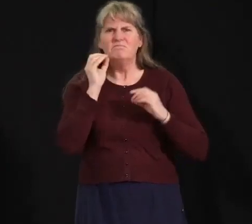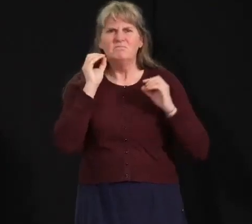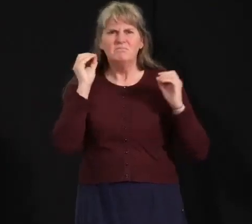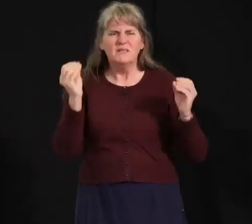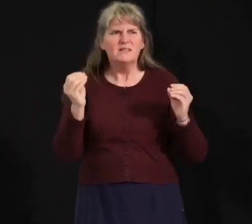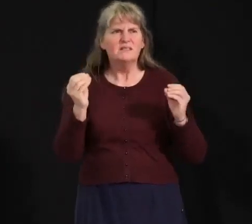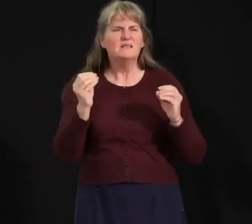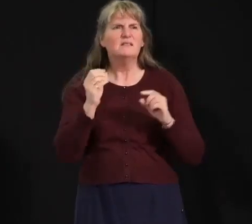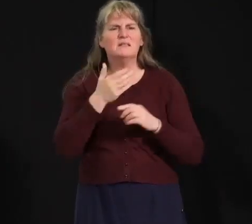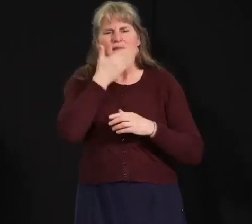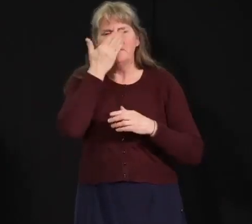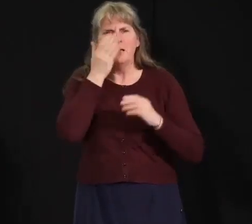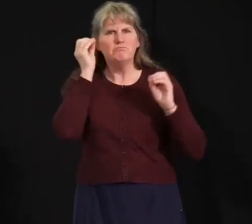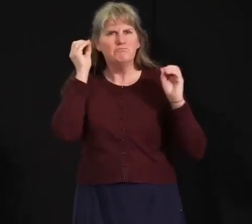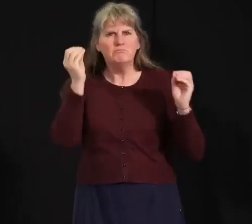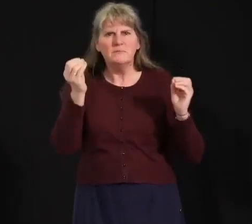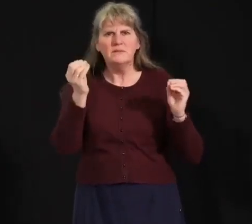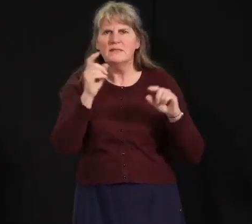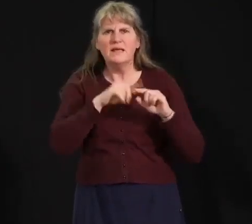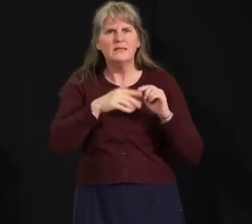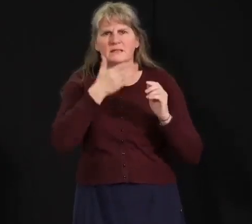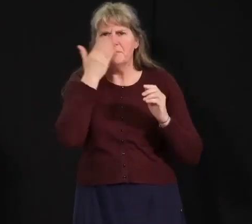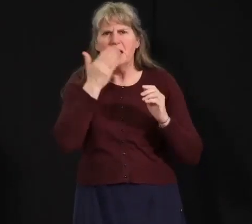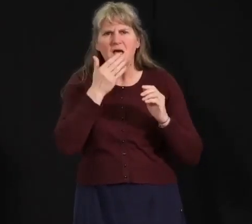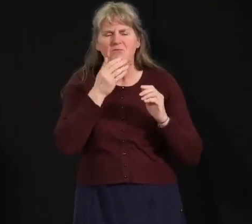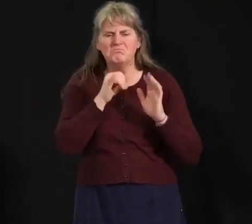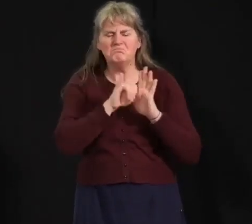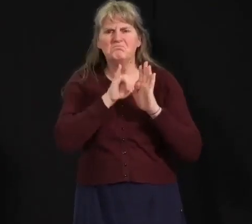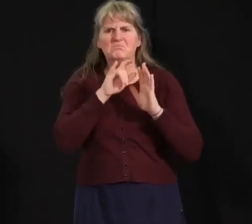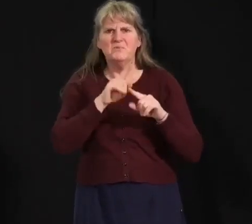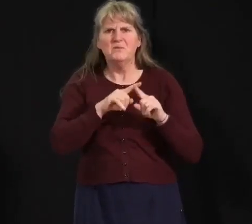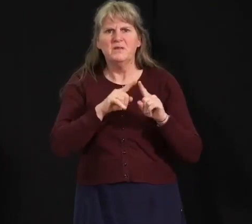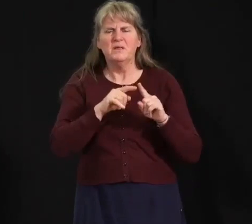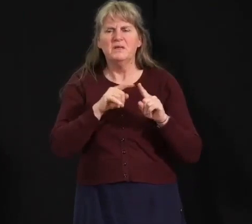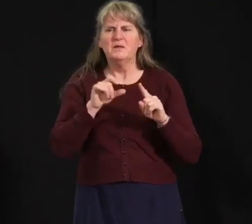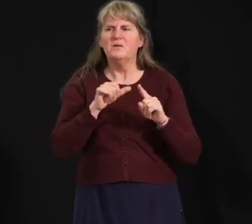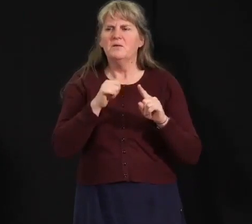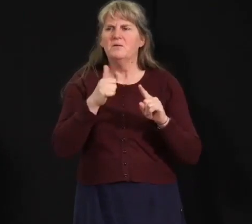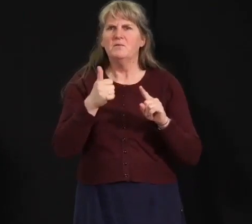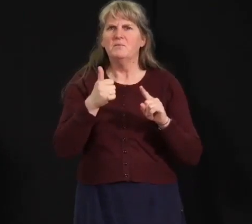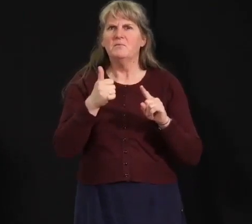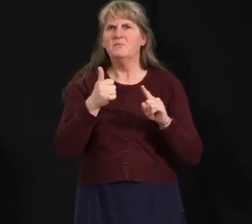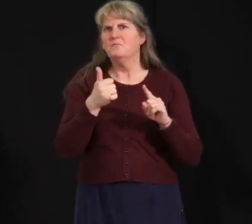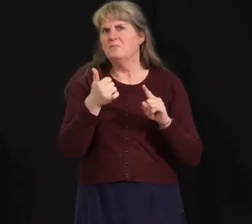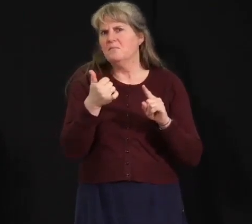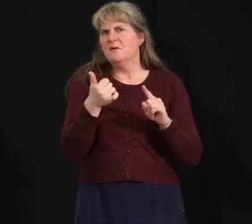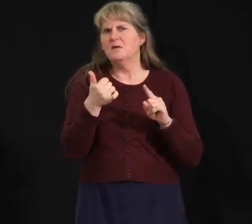but even with 11 cases you see the occasional presence of a